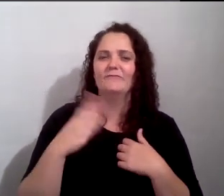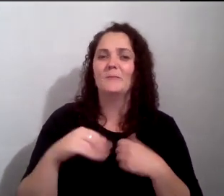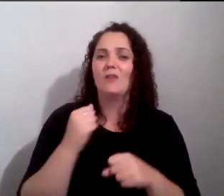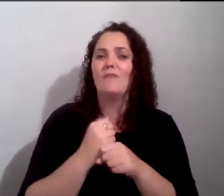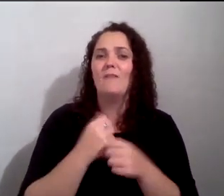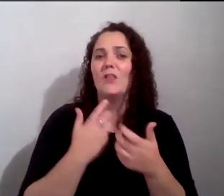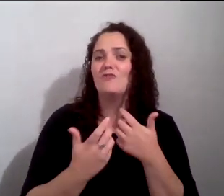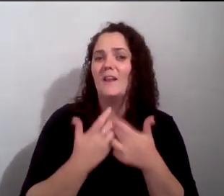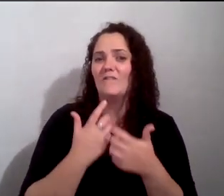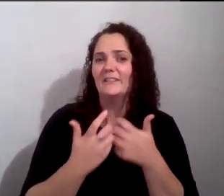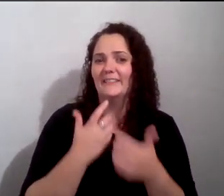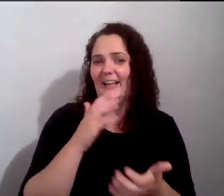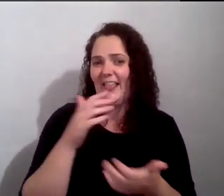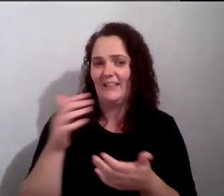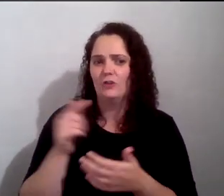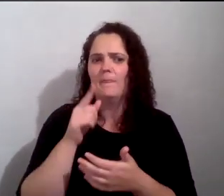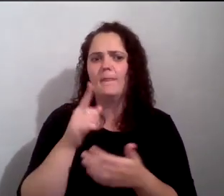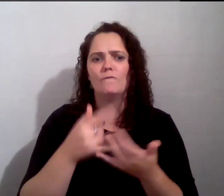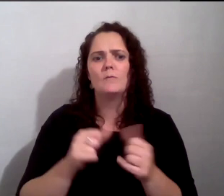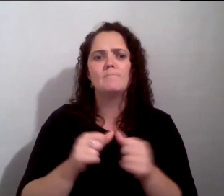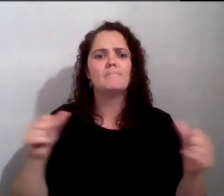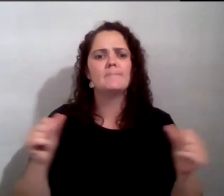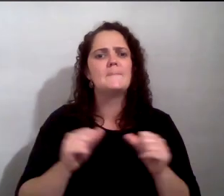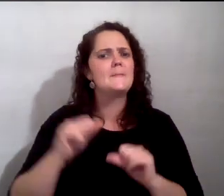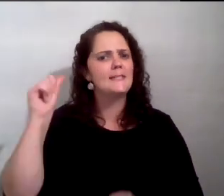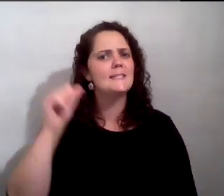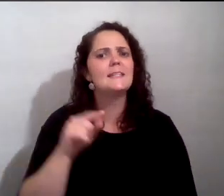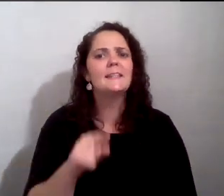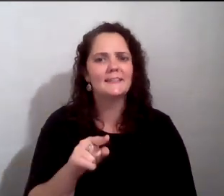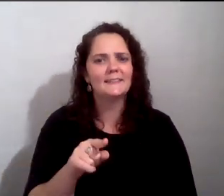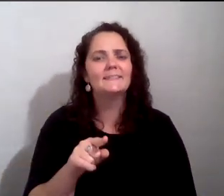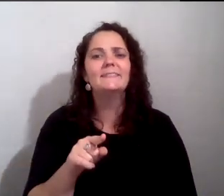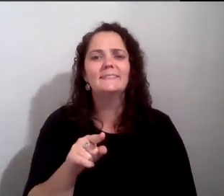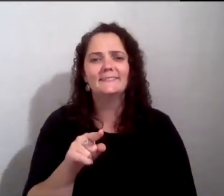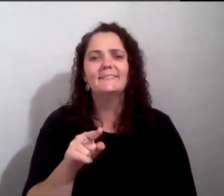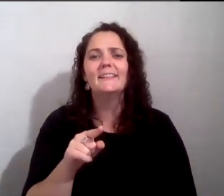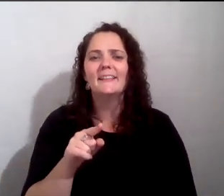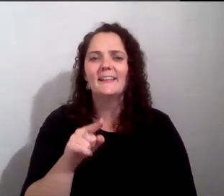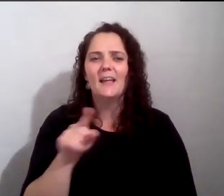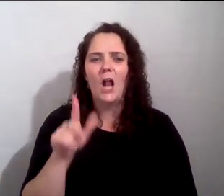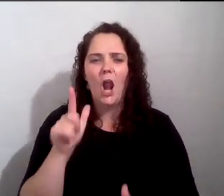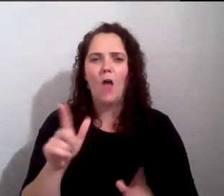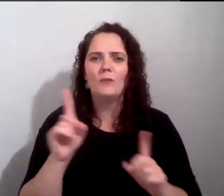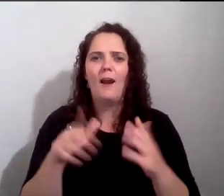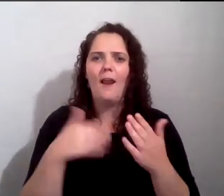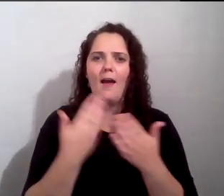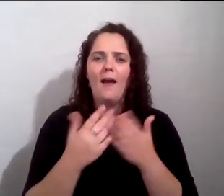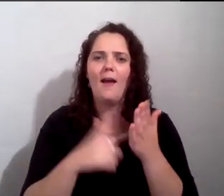be very proud of – this work is much larger and